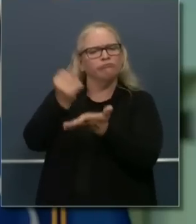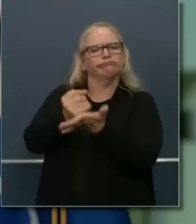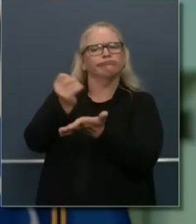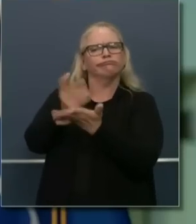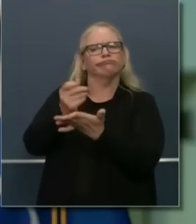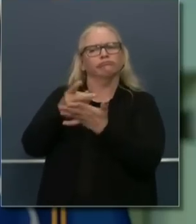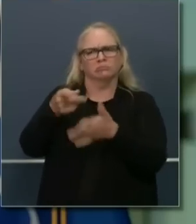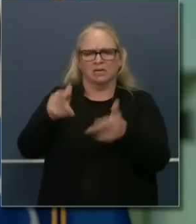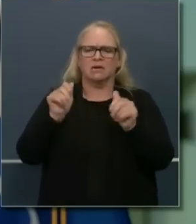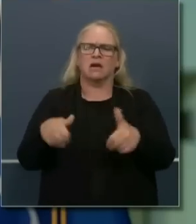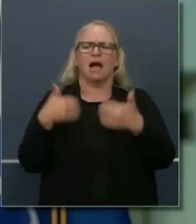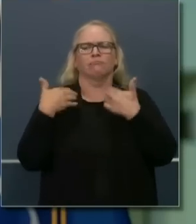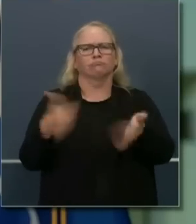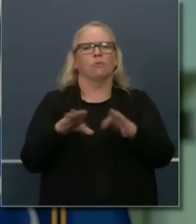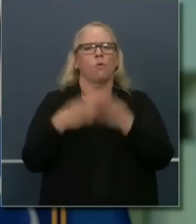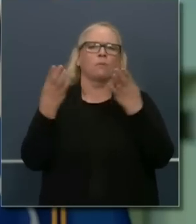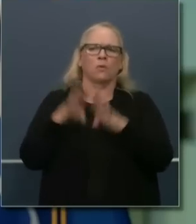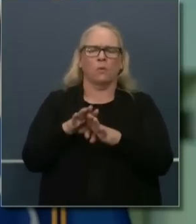100,000 RESIDENTS AND AT LEAST